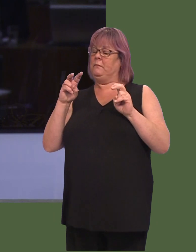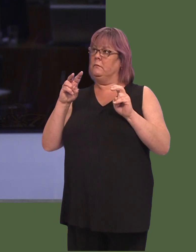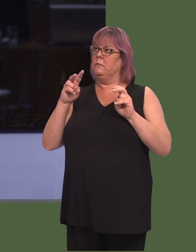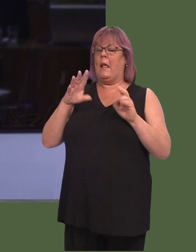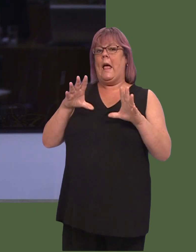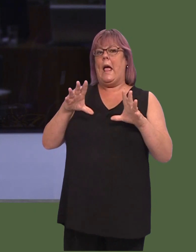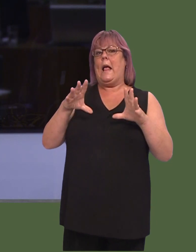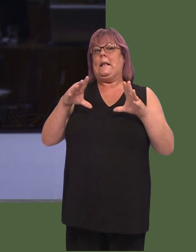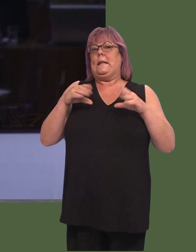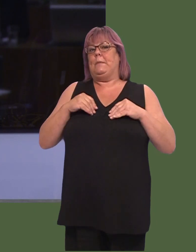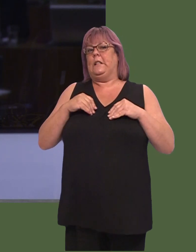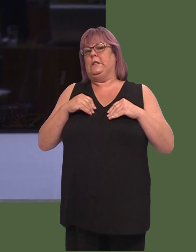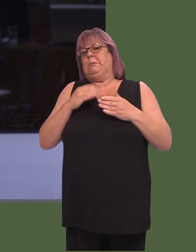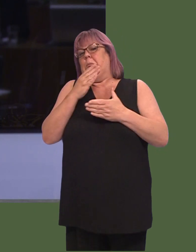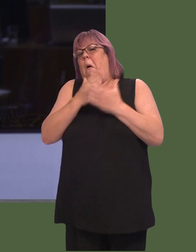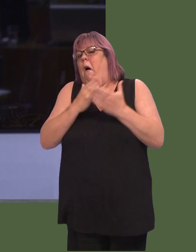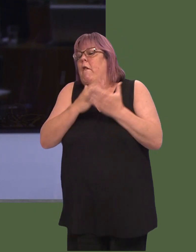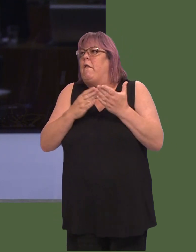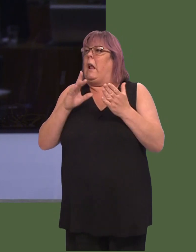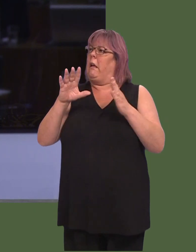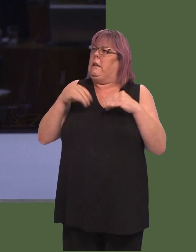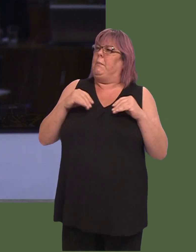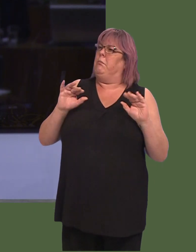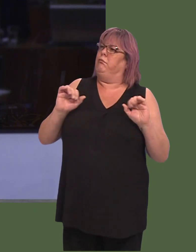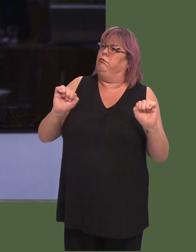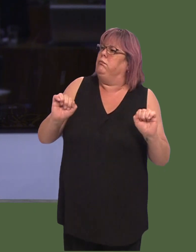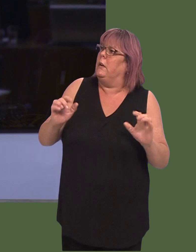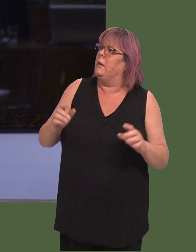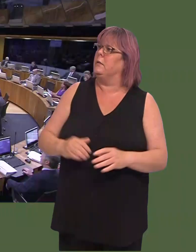increasing use of this get-out phraseóas just accepted in principle?